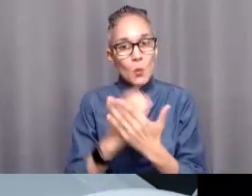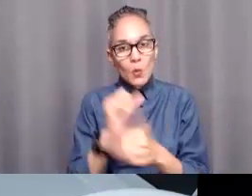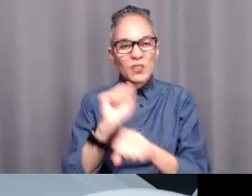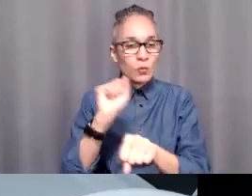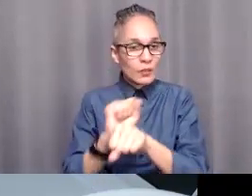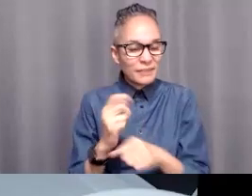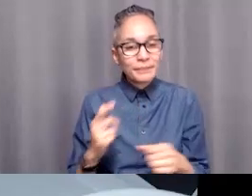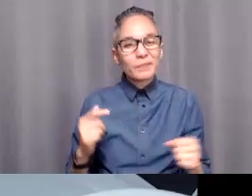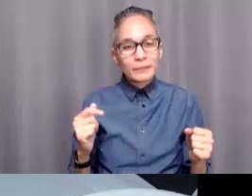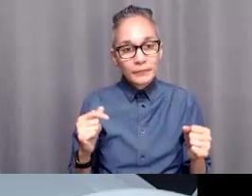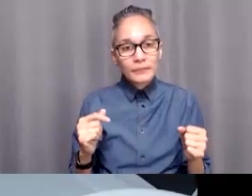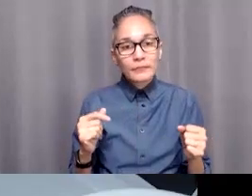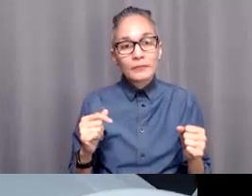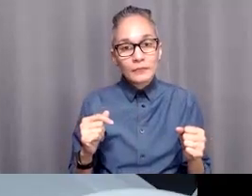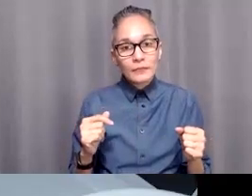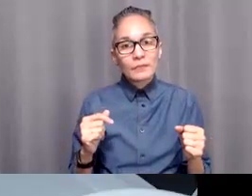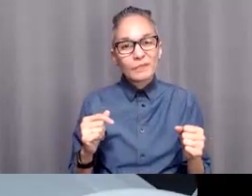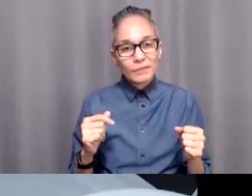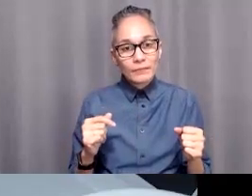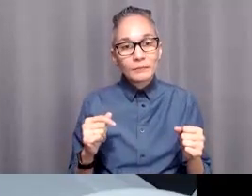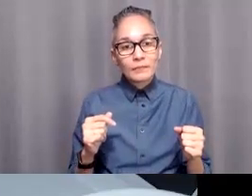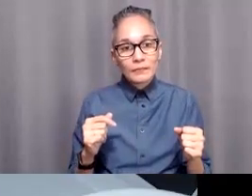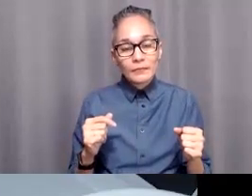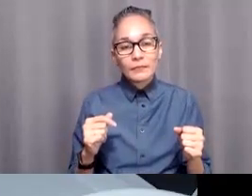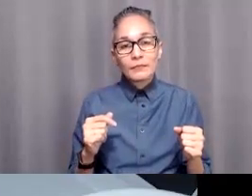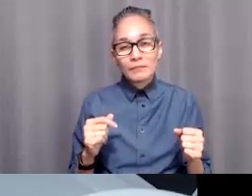You know, you may already also be using rubrics